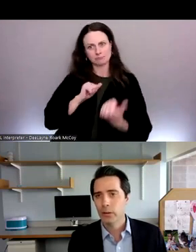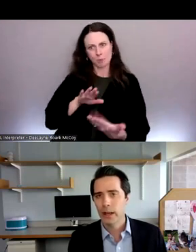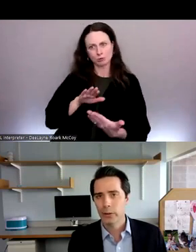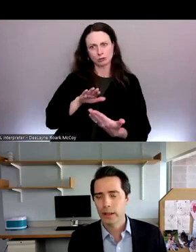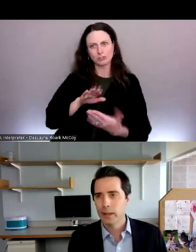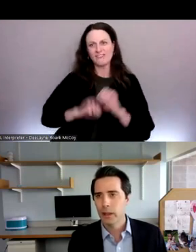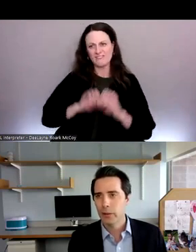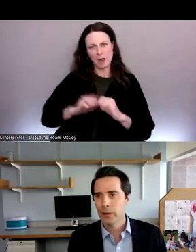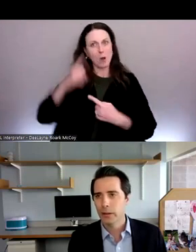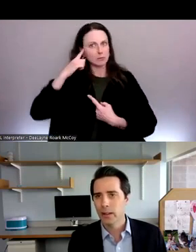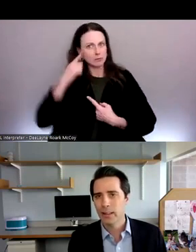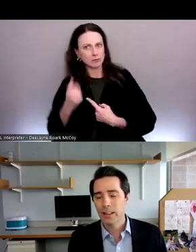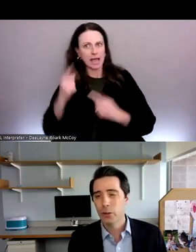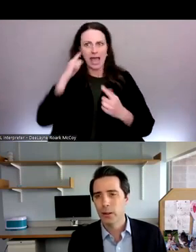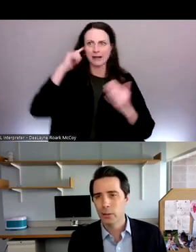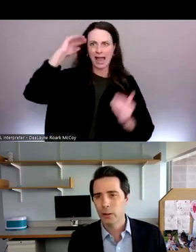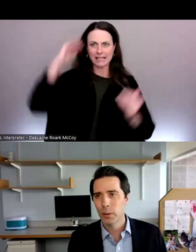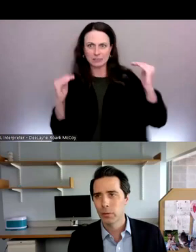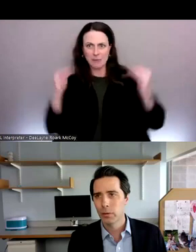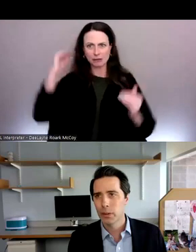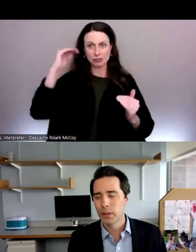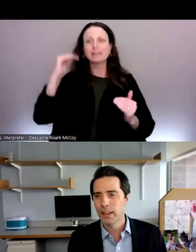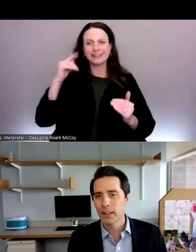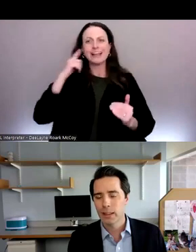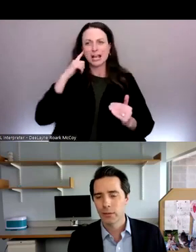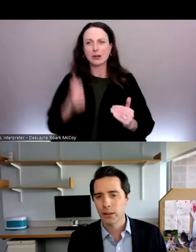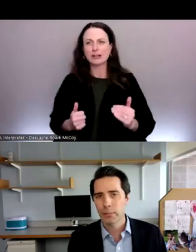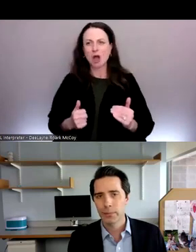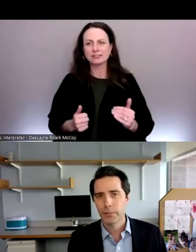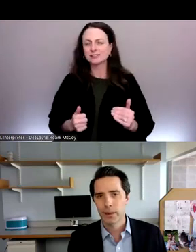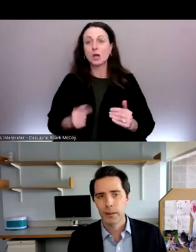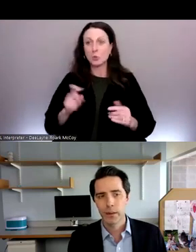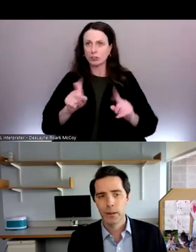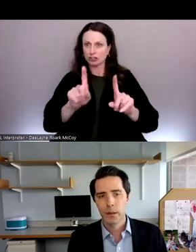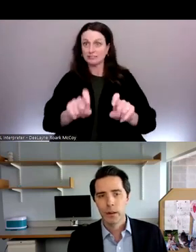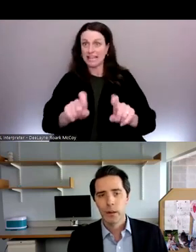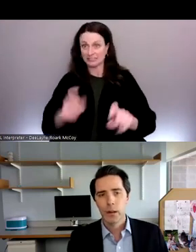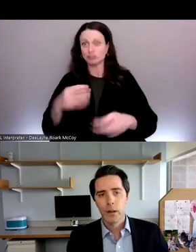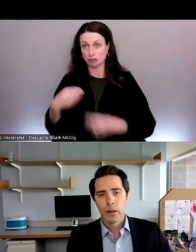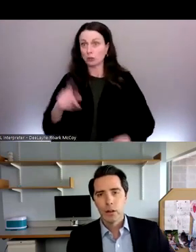unilateral and asymmetric hearing loss and I do think we should be performing genetic testing for them